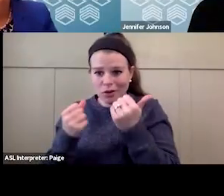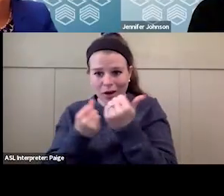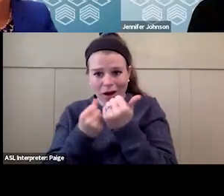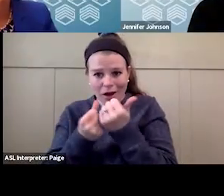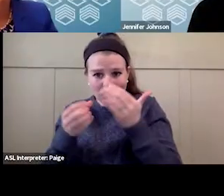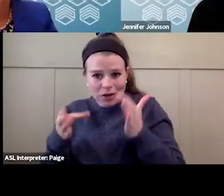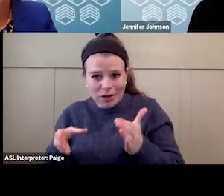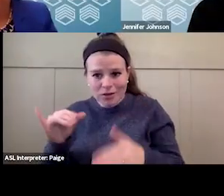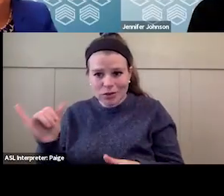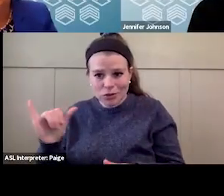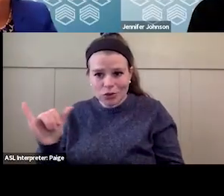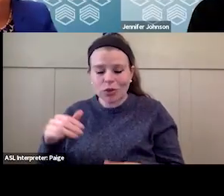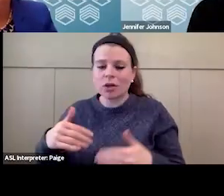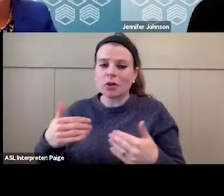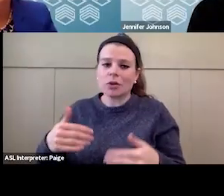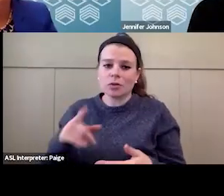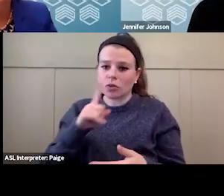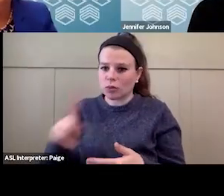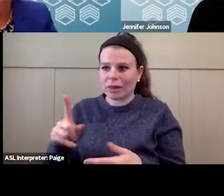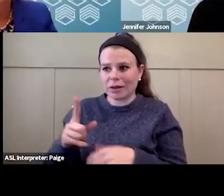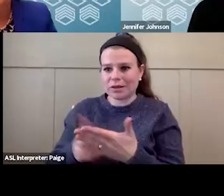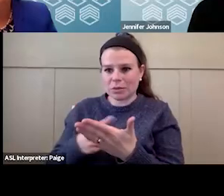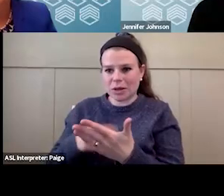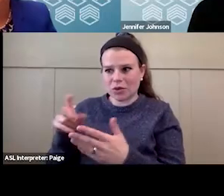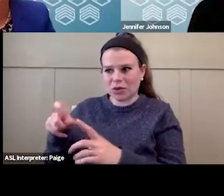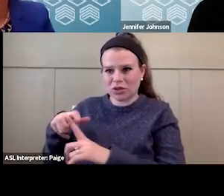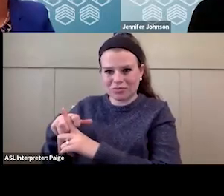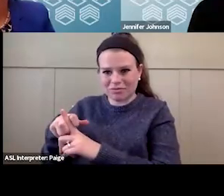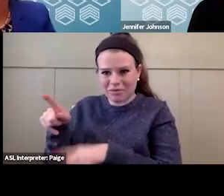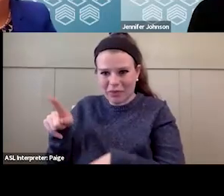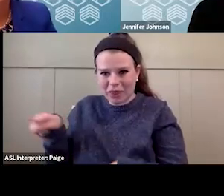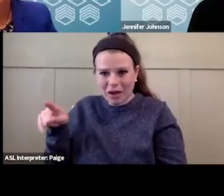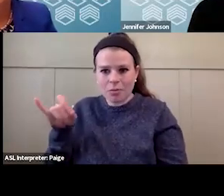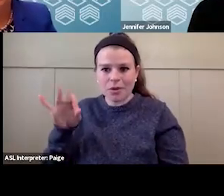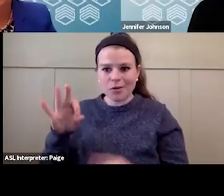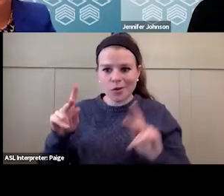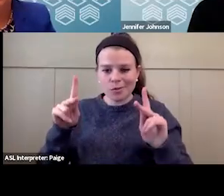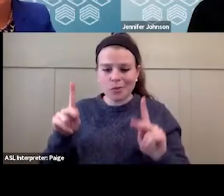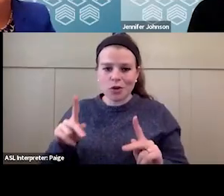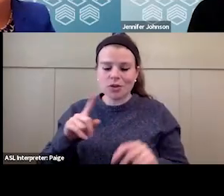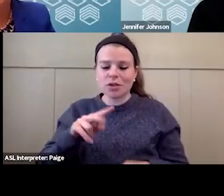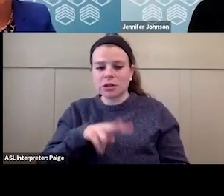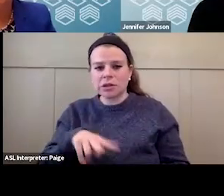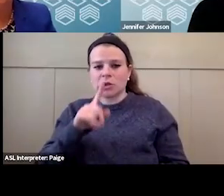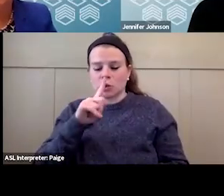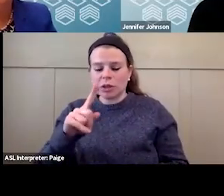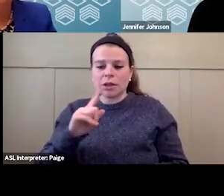um, to, um, enlist them sometimes when we have people who are really experiencing serious symptoms in our courtroom.